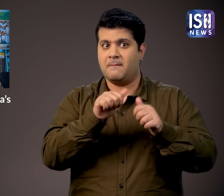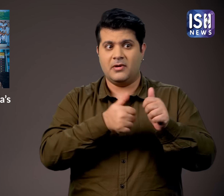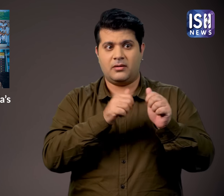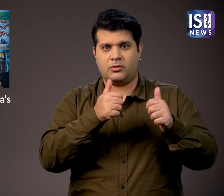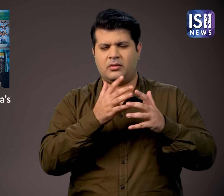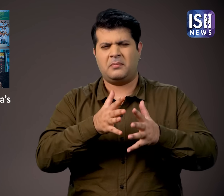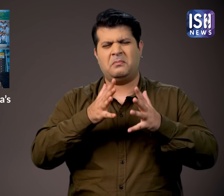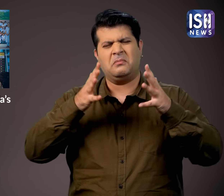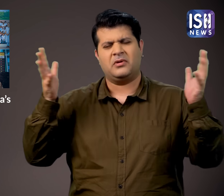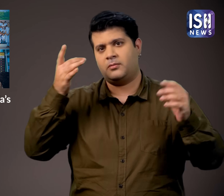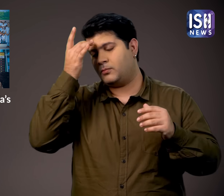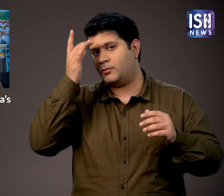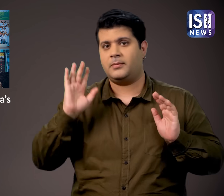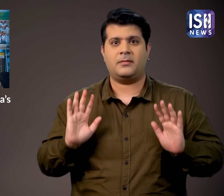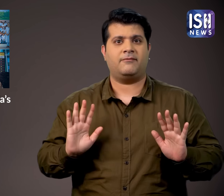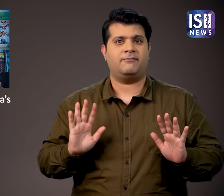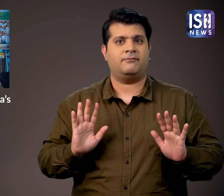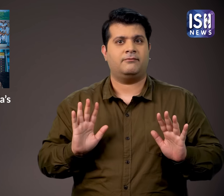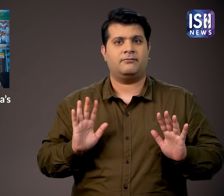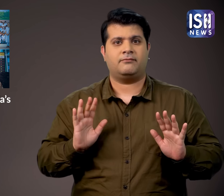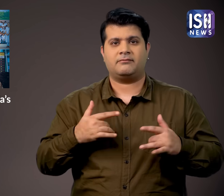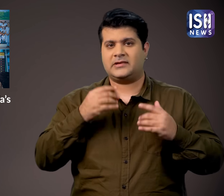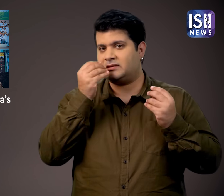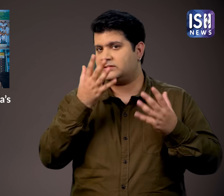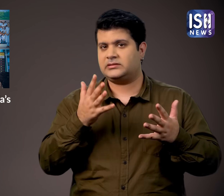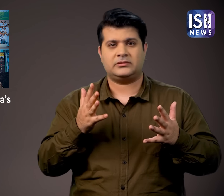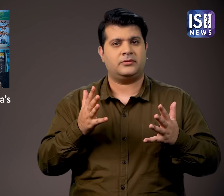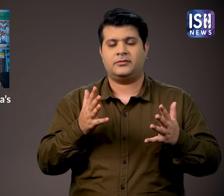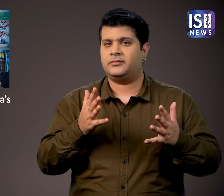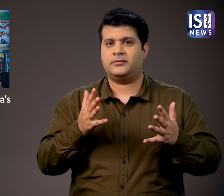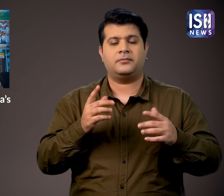No back up means huge crisis.